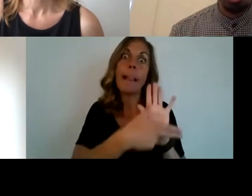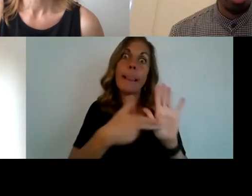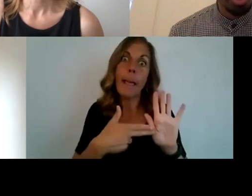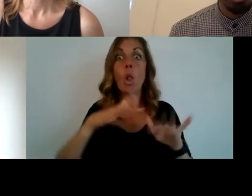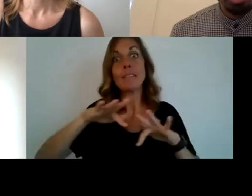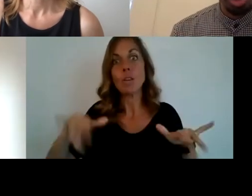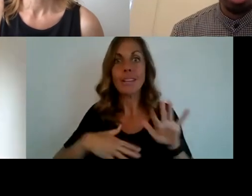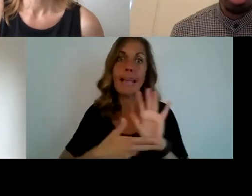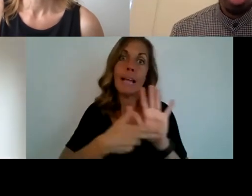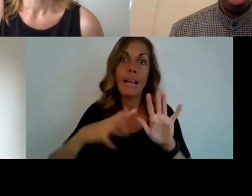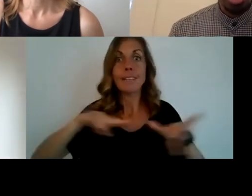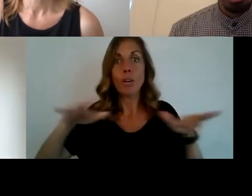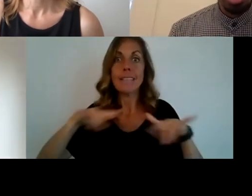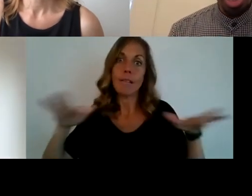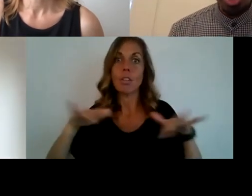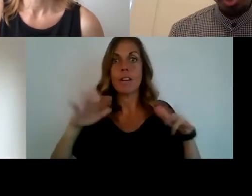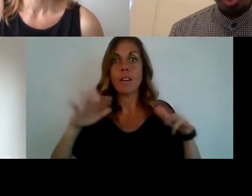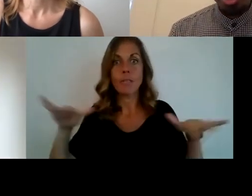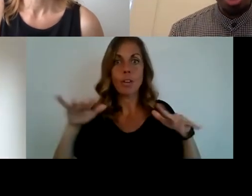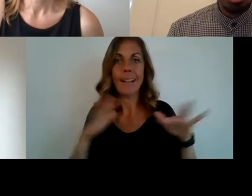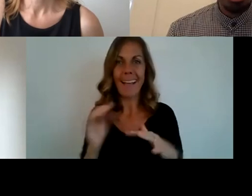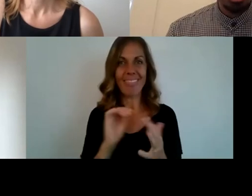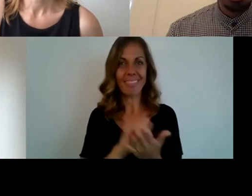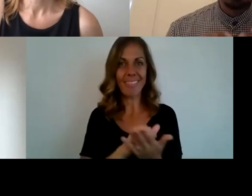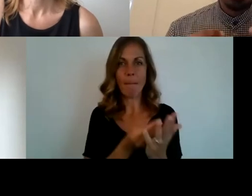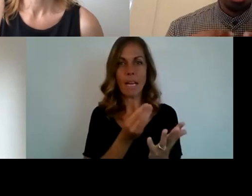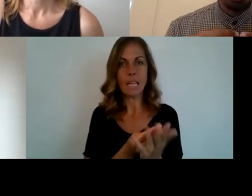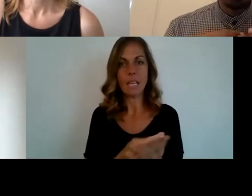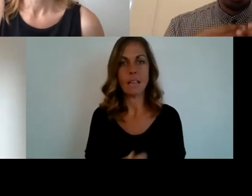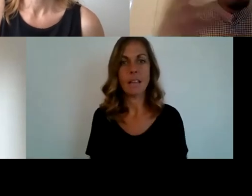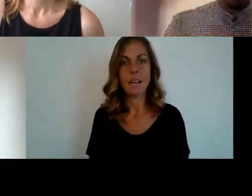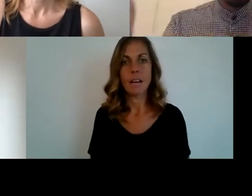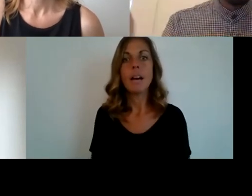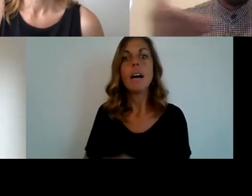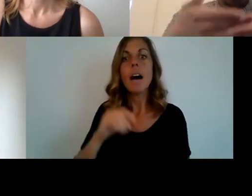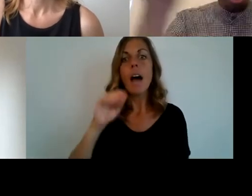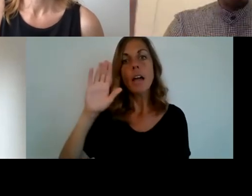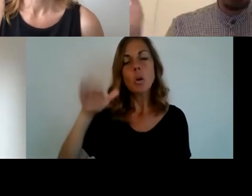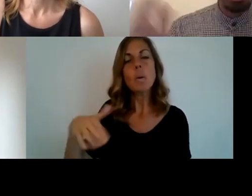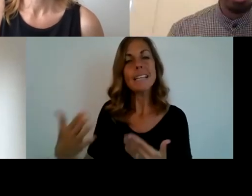don't require those funds. And I know it's easy to look out and look across the landscape